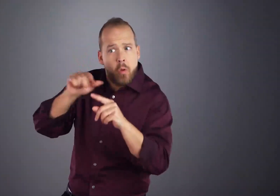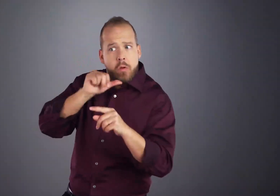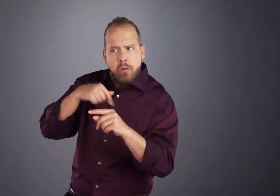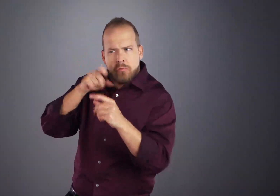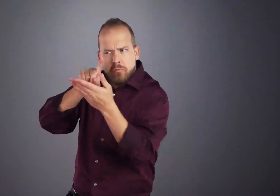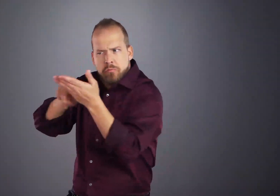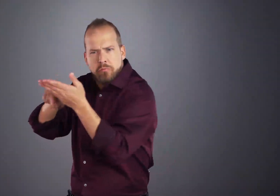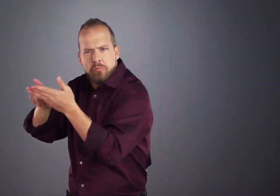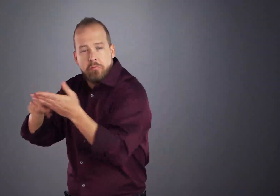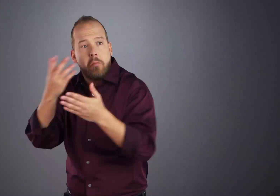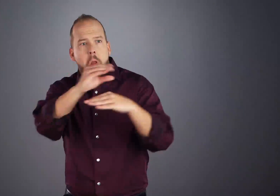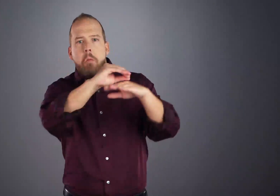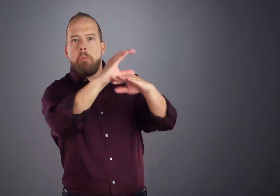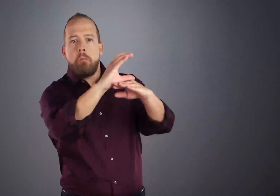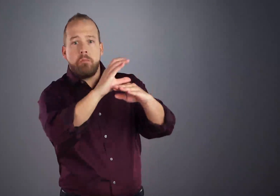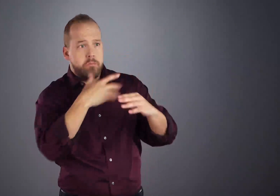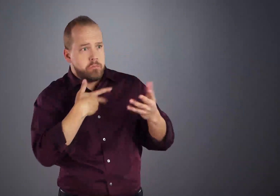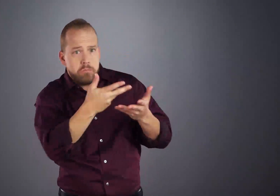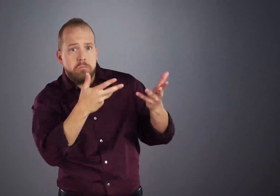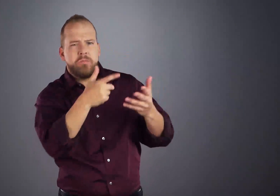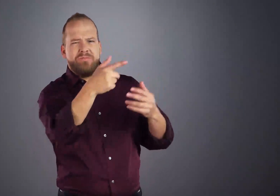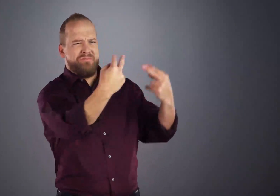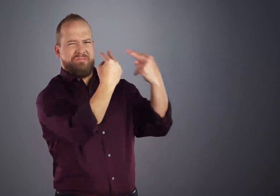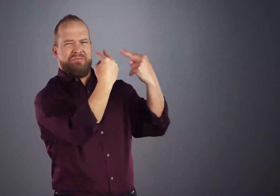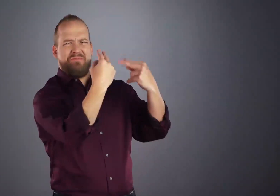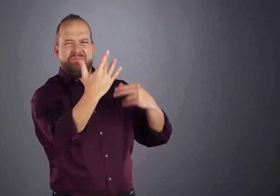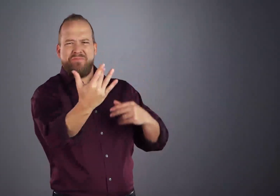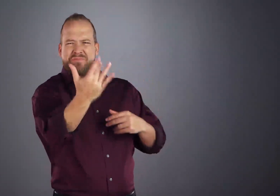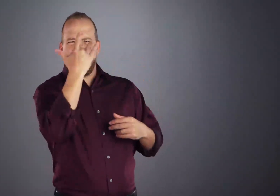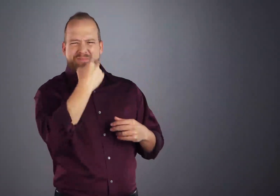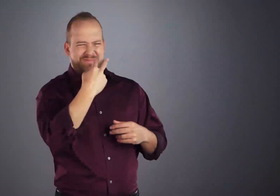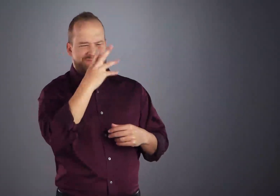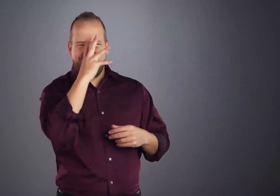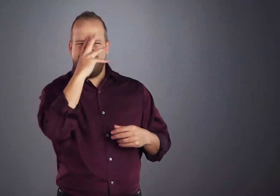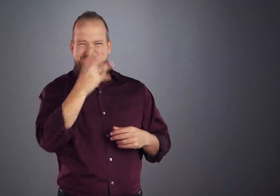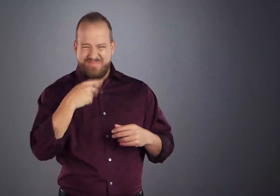I had developed a theory that most people lost money in stocks through